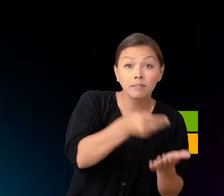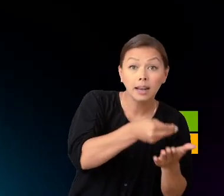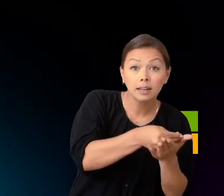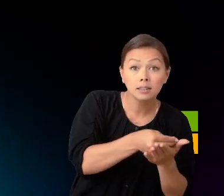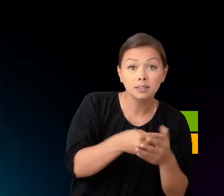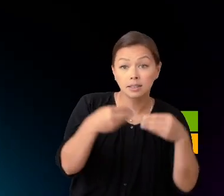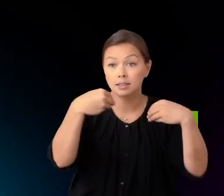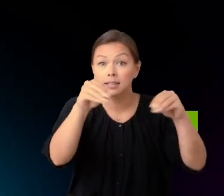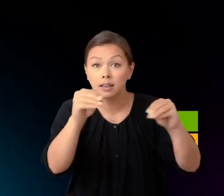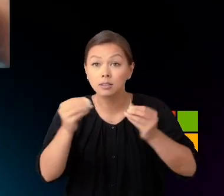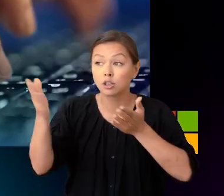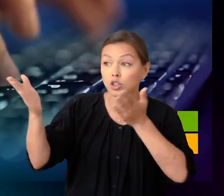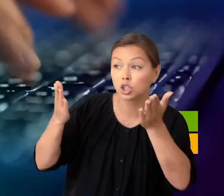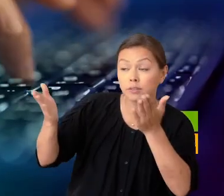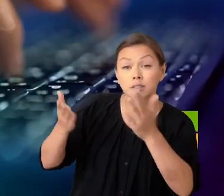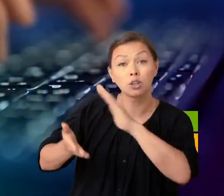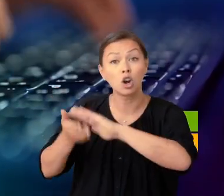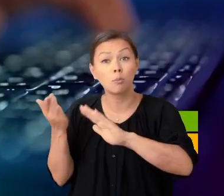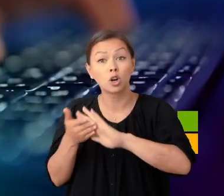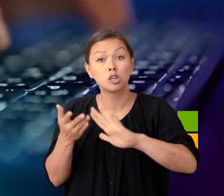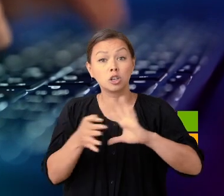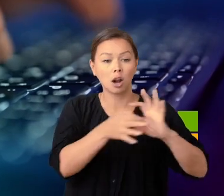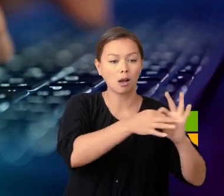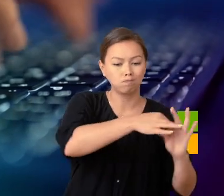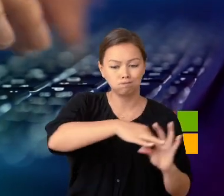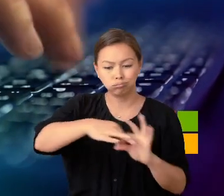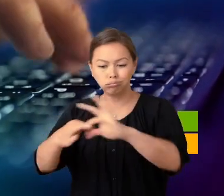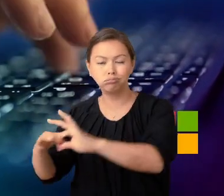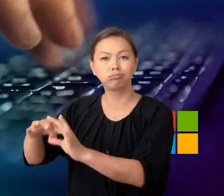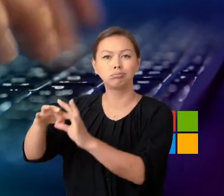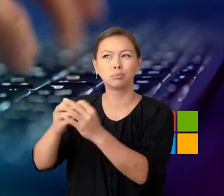service, and operations in the cloud with Microsoft Dynamics